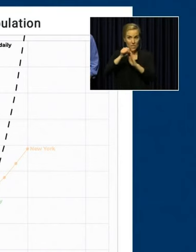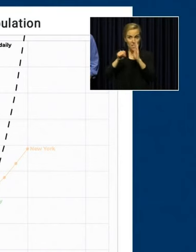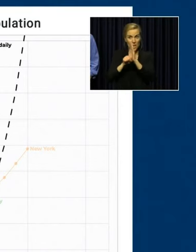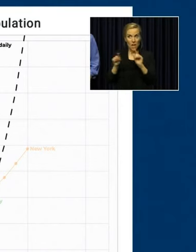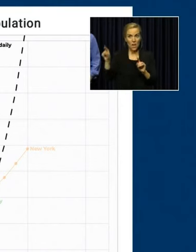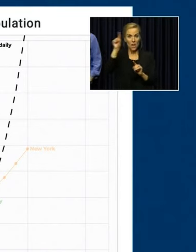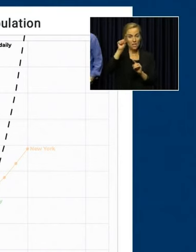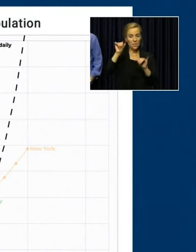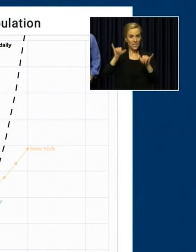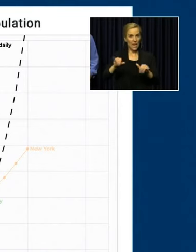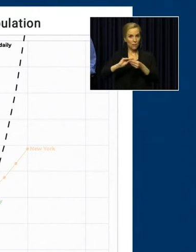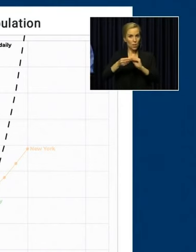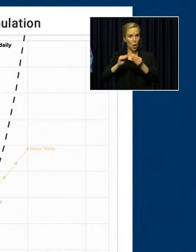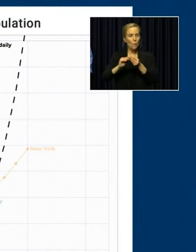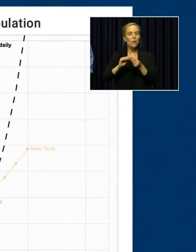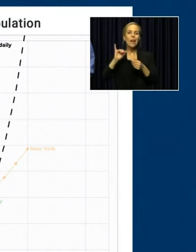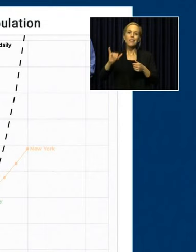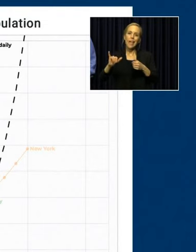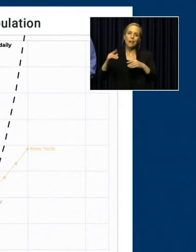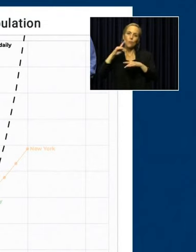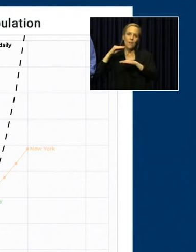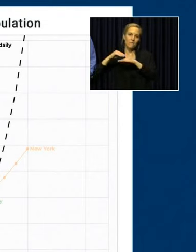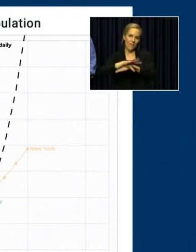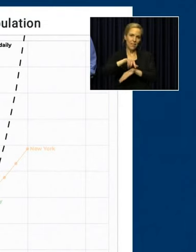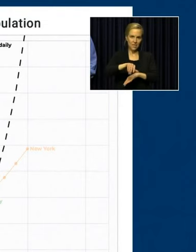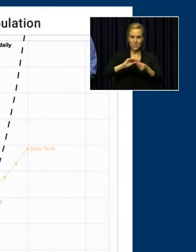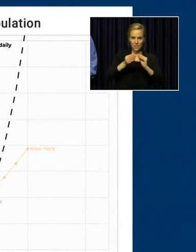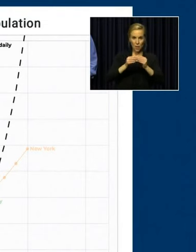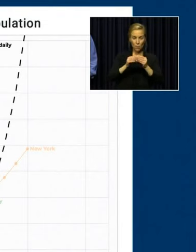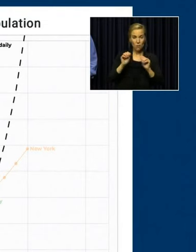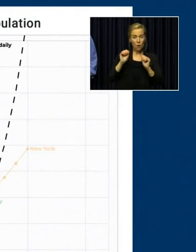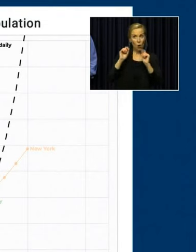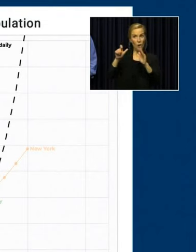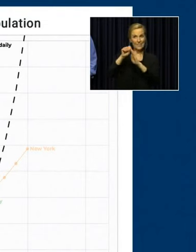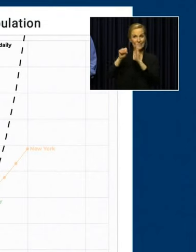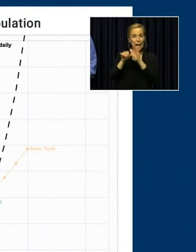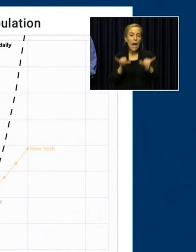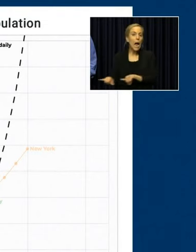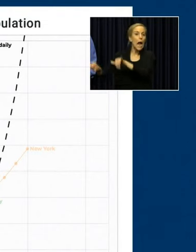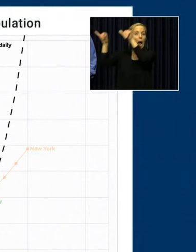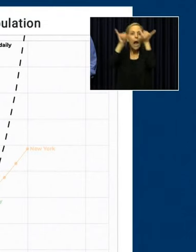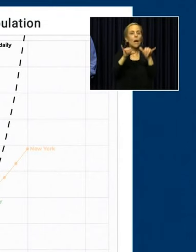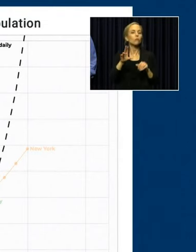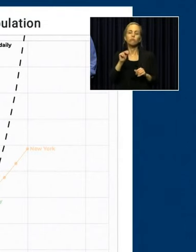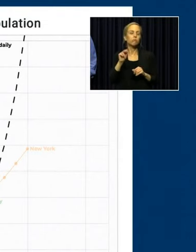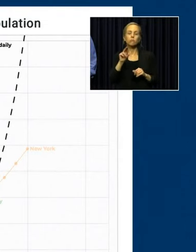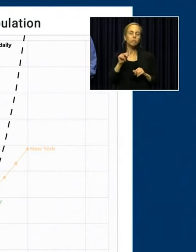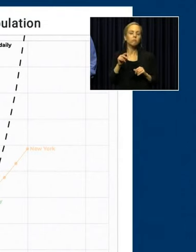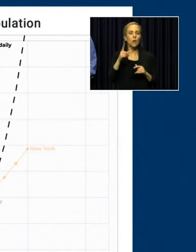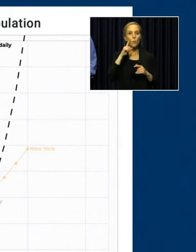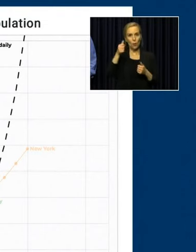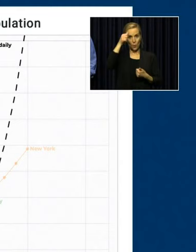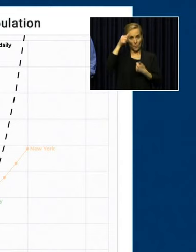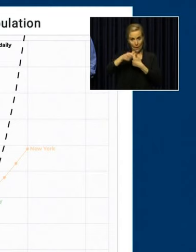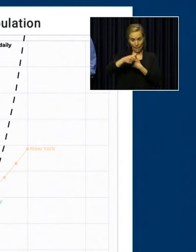AND FOR THOSE WHO DON'T FOLLOW THOSE RECOMMENDATIONS, IN ENDANGERING OUR SUCCESS ON THIS.